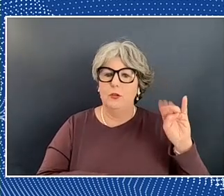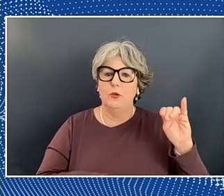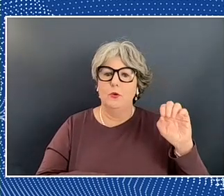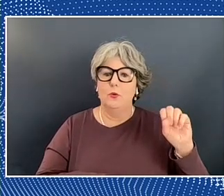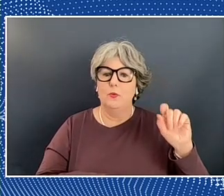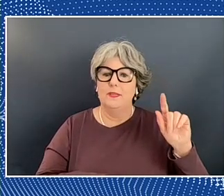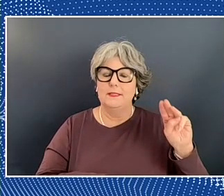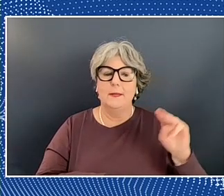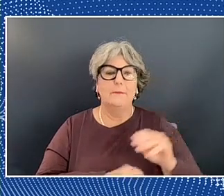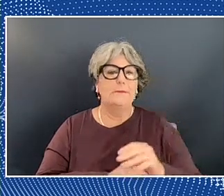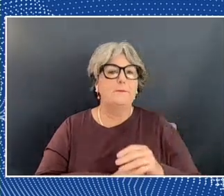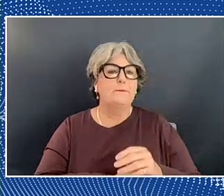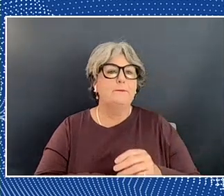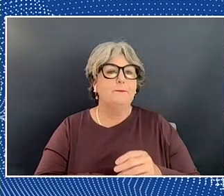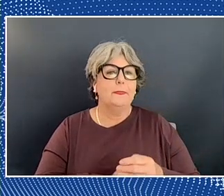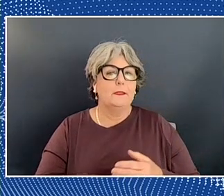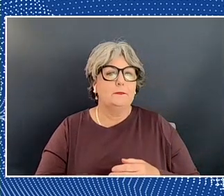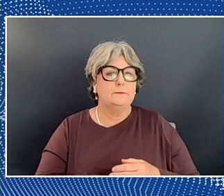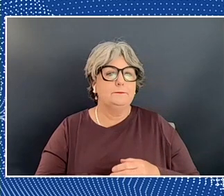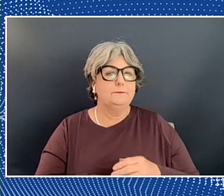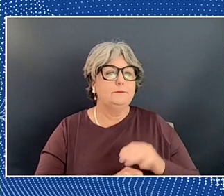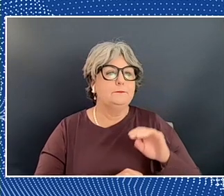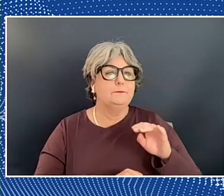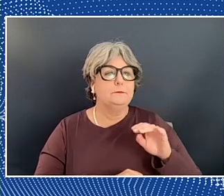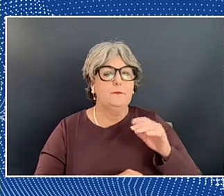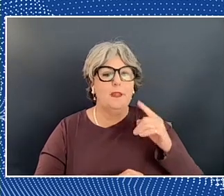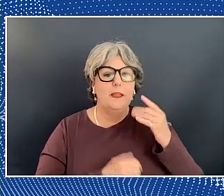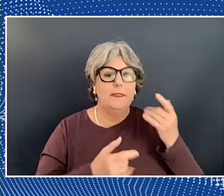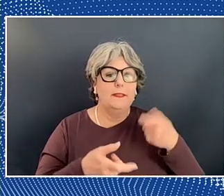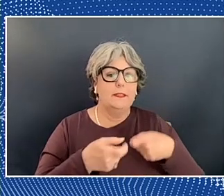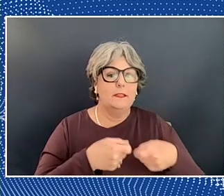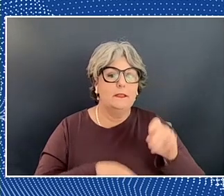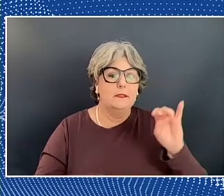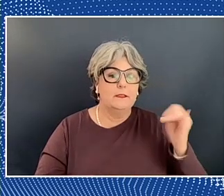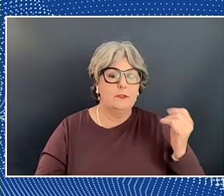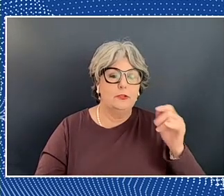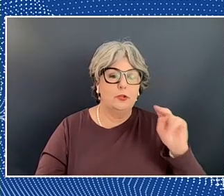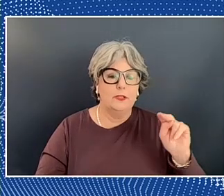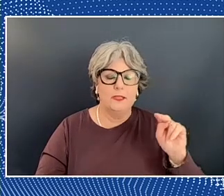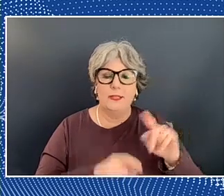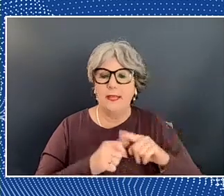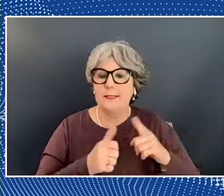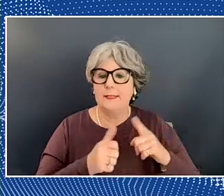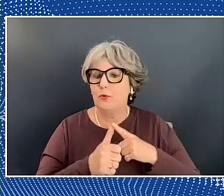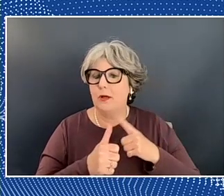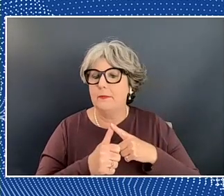Alright. I believe Jalil is back in for Richard as primary. I'll go to Scott next.